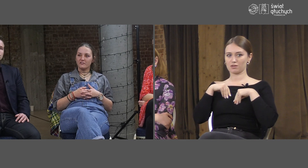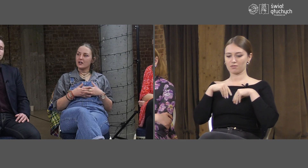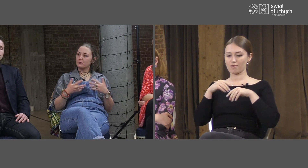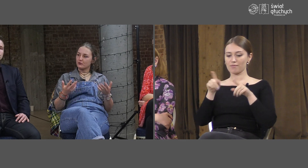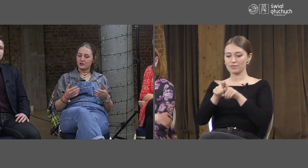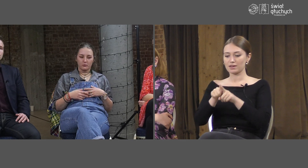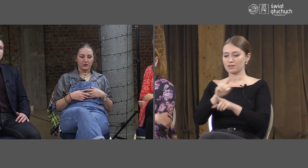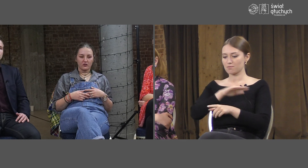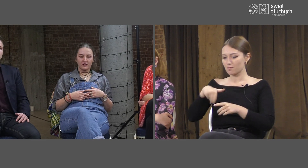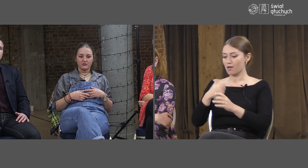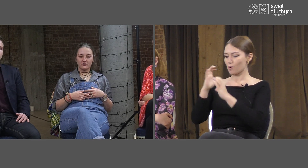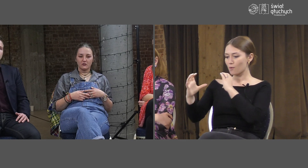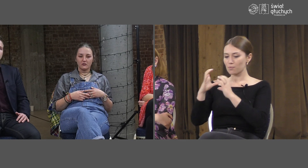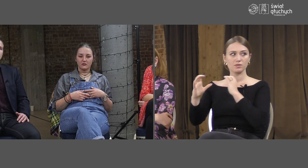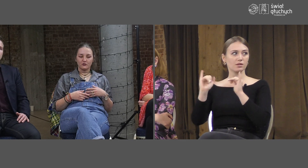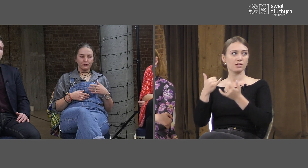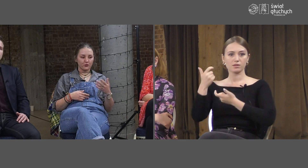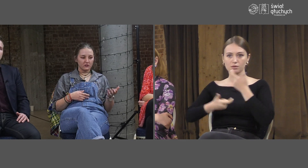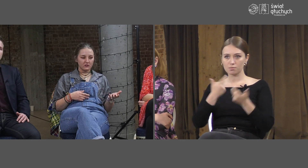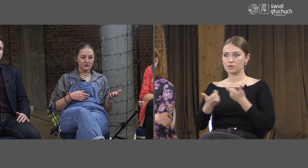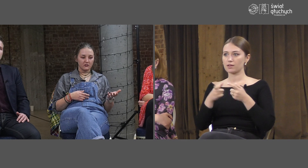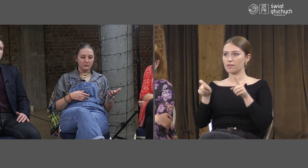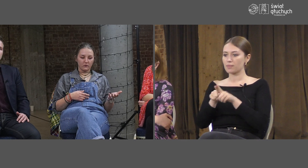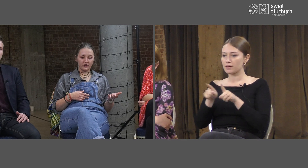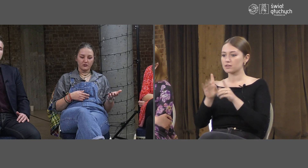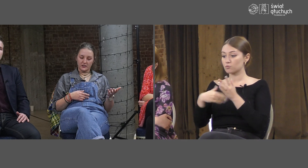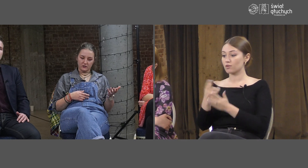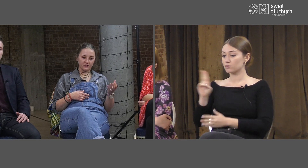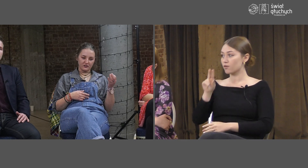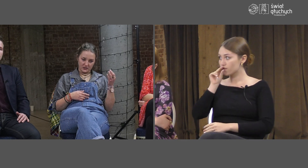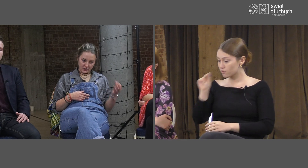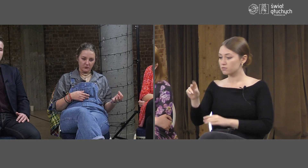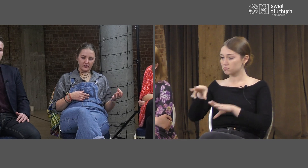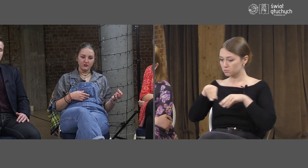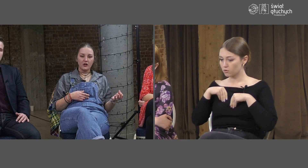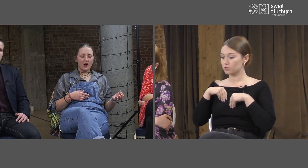how we communicate. Someone may want to speak and decide that they want to speak.